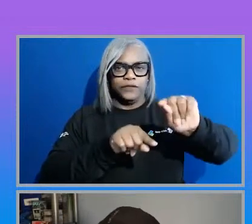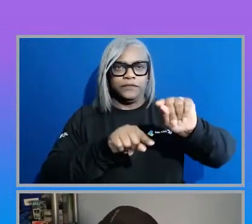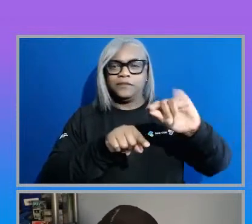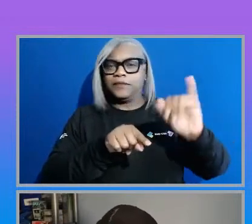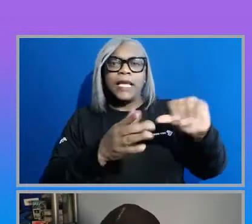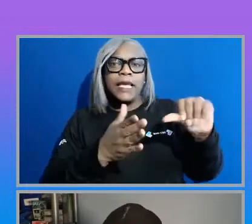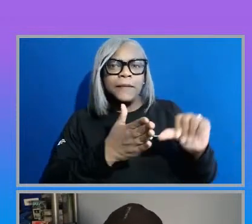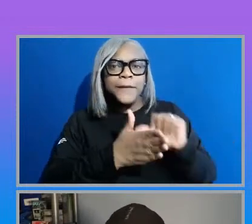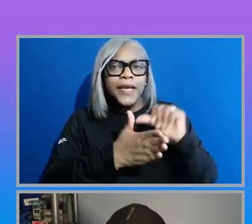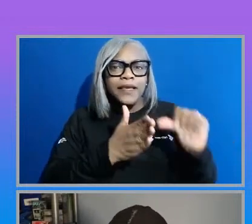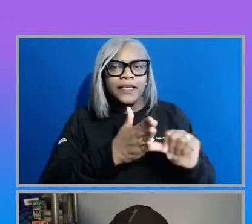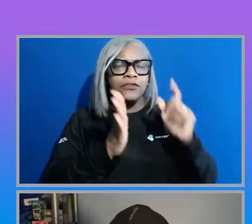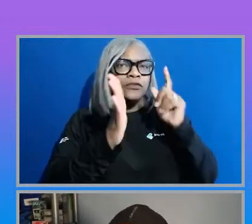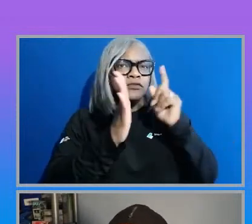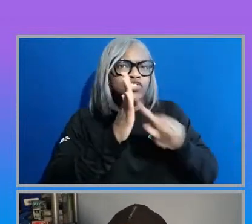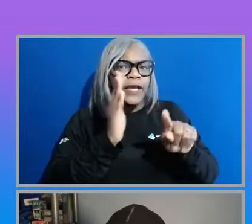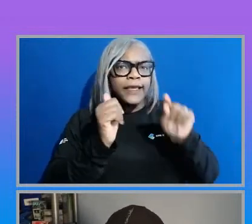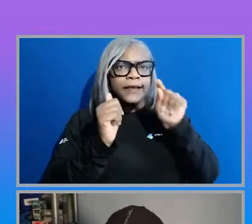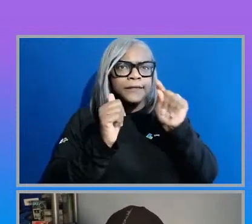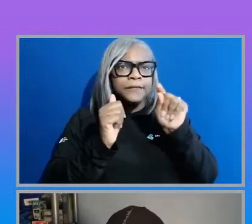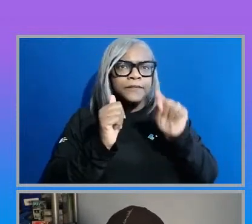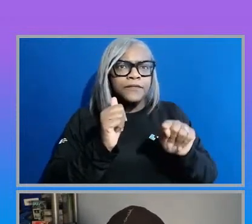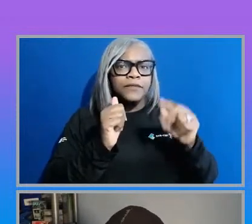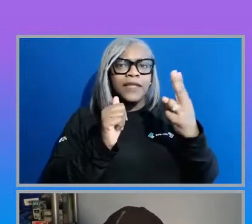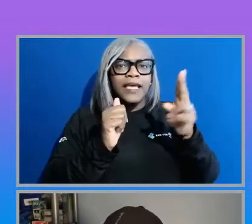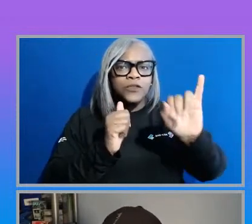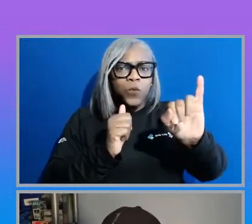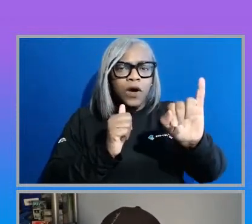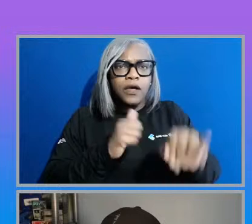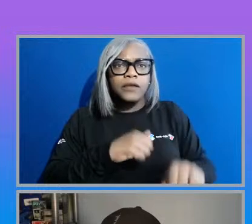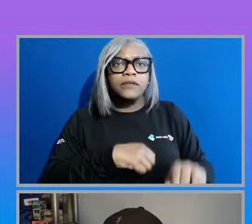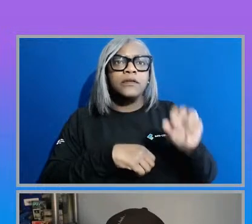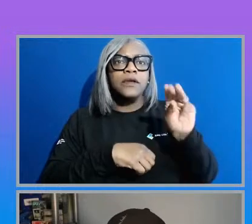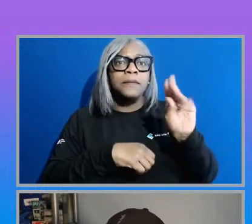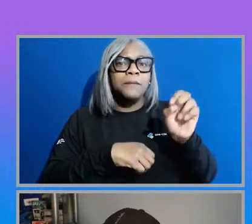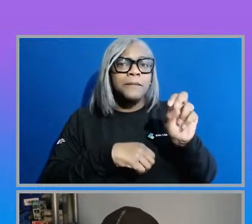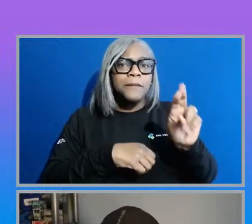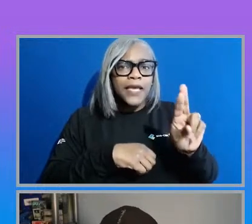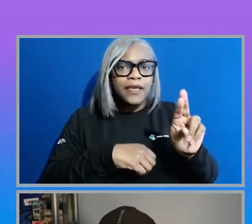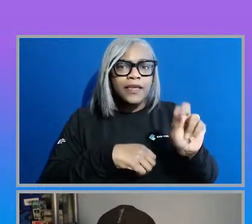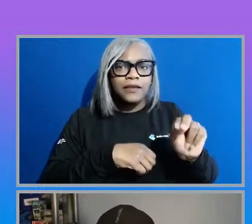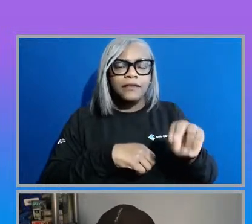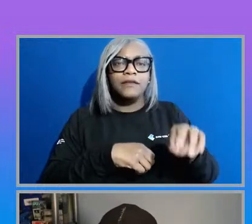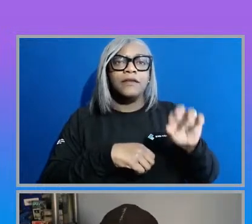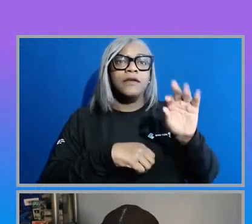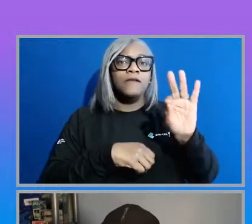page. It's checking that certain things are on the page. The H1 the main element the footer